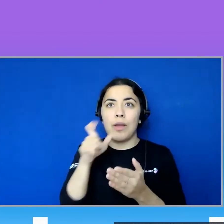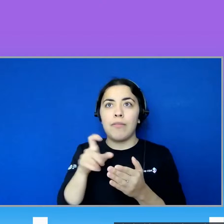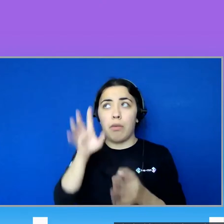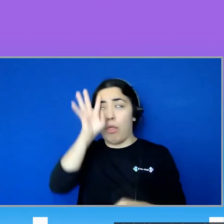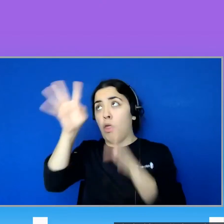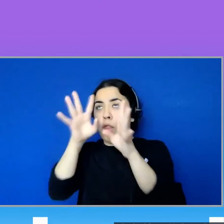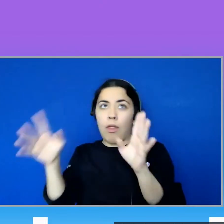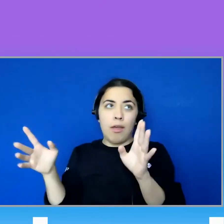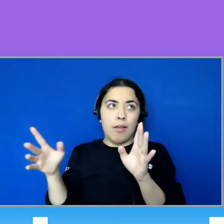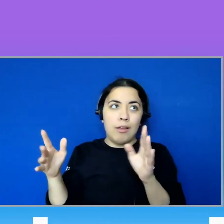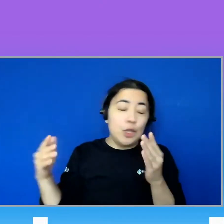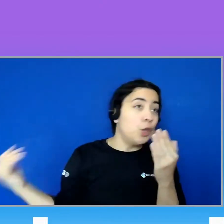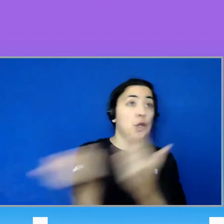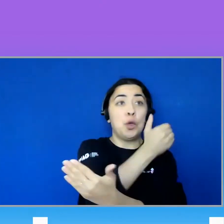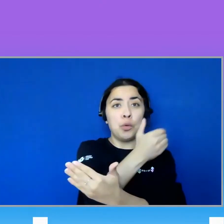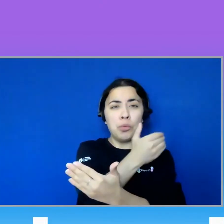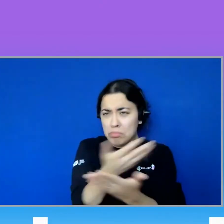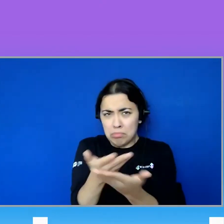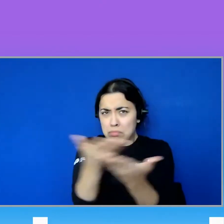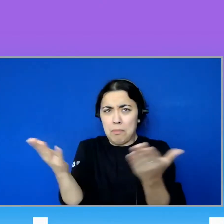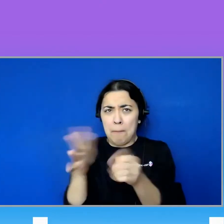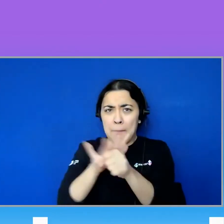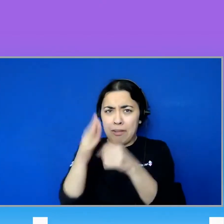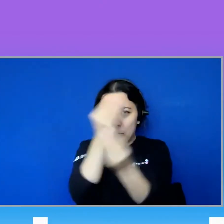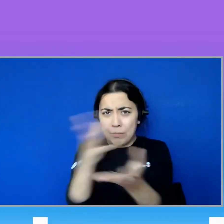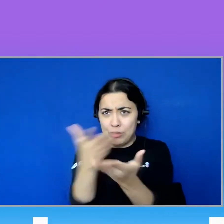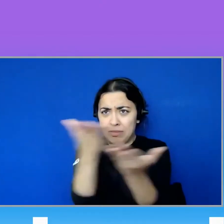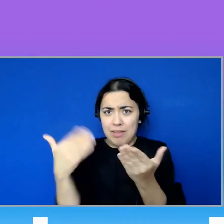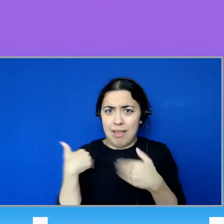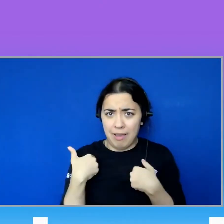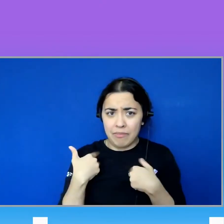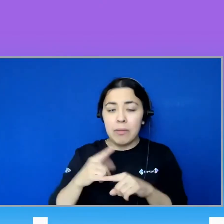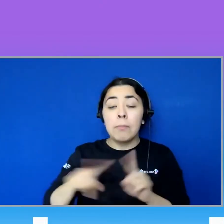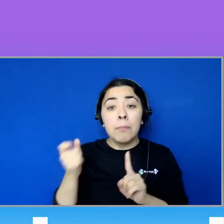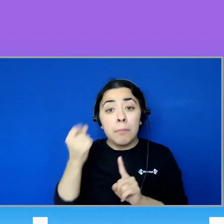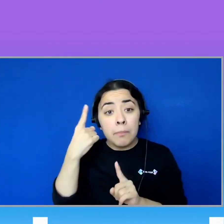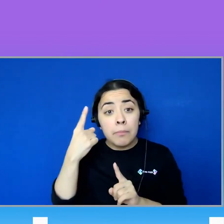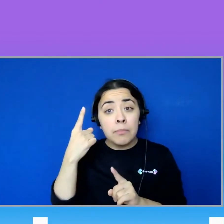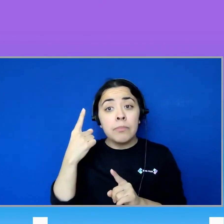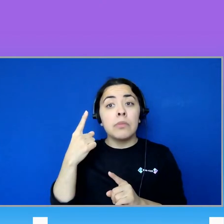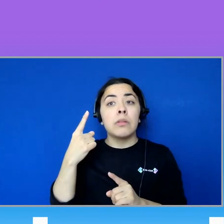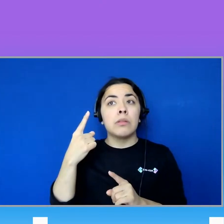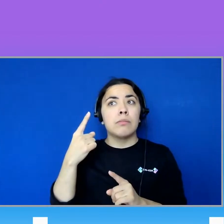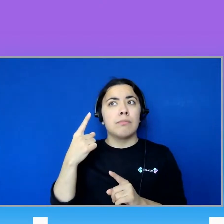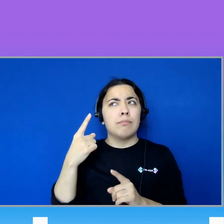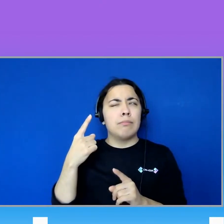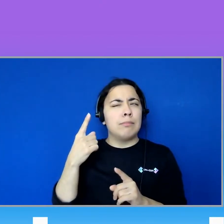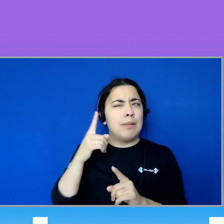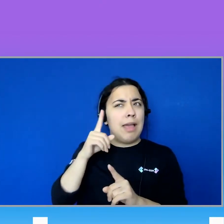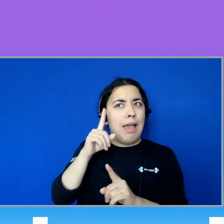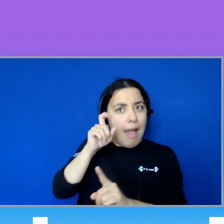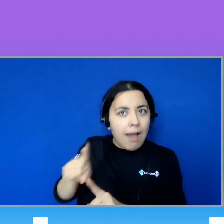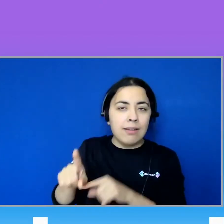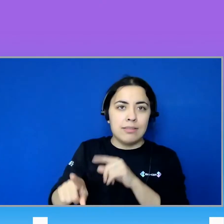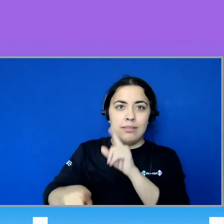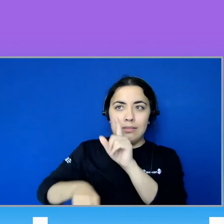wheel. There's plenty of